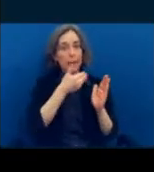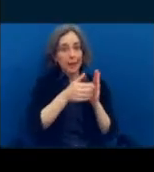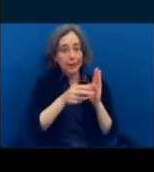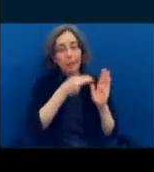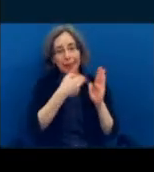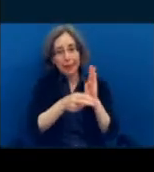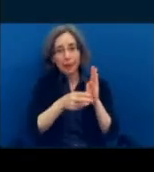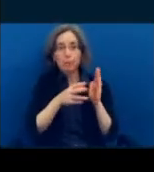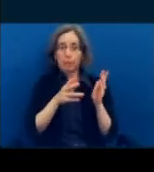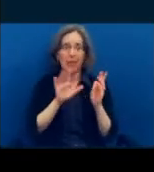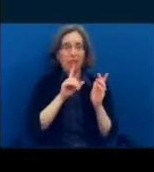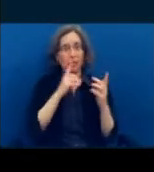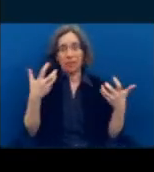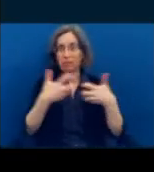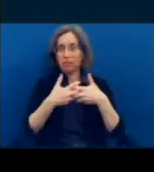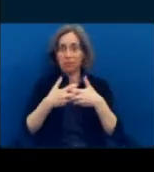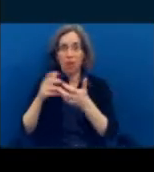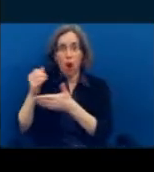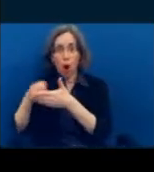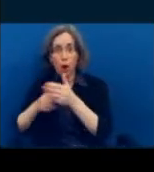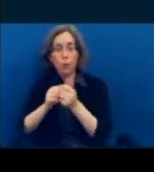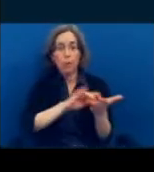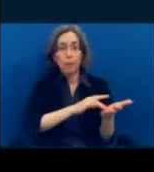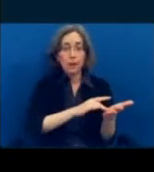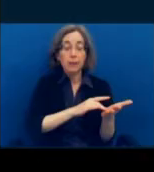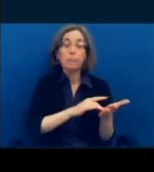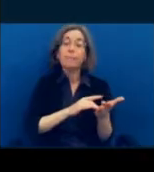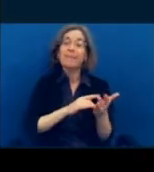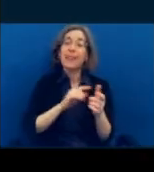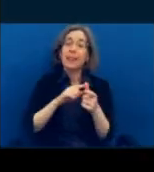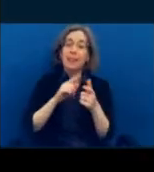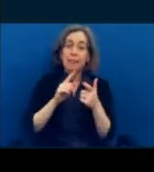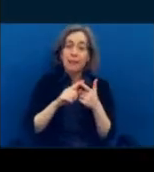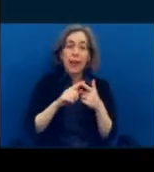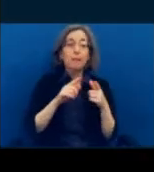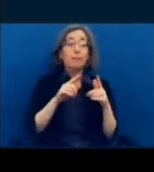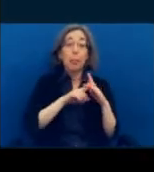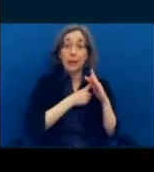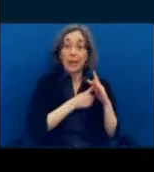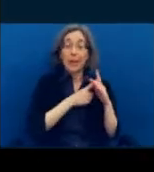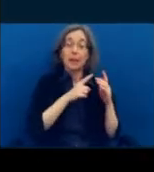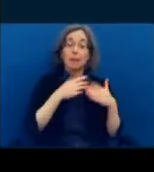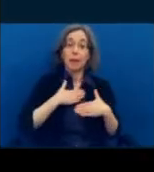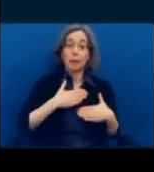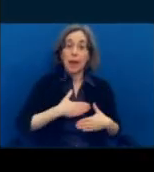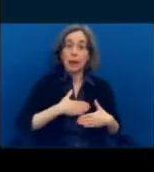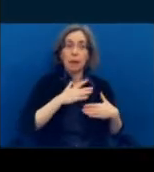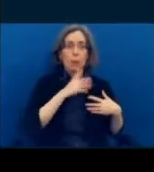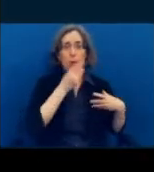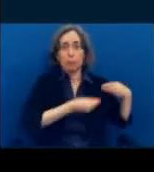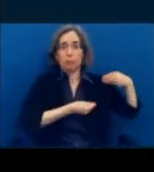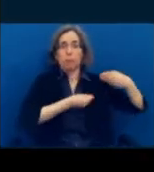ART AND MEDICINE. AS ANATOMY SHIFTED FROM BEING A TEXTURAL PRACTICE THAT WAS HANDED DOWN FROM THE ANCIENT FROM A MODERN 1 THAT STRESSED